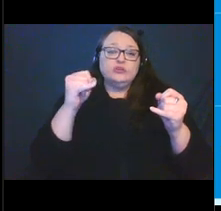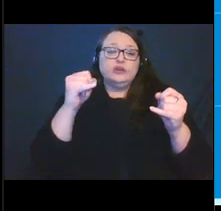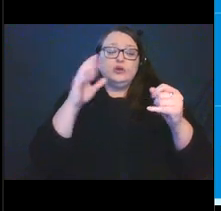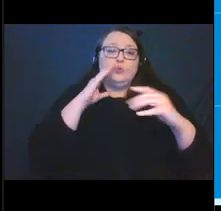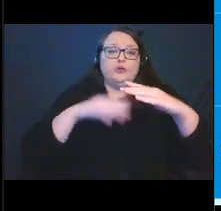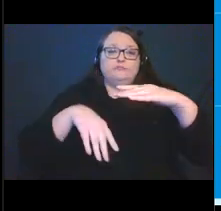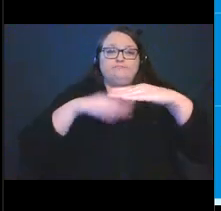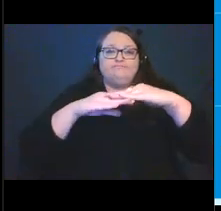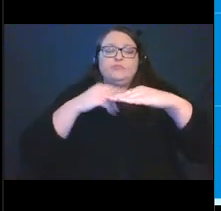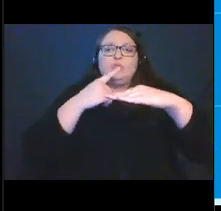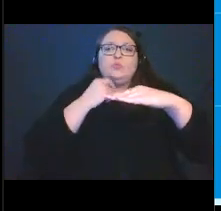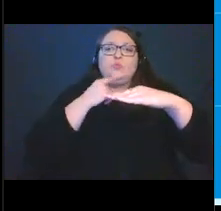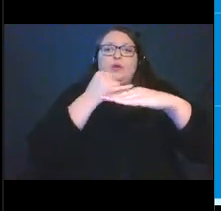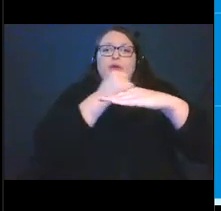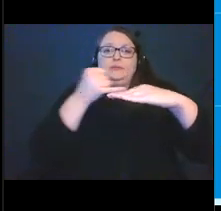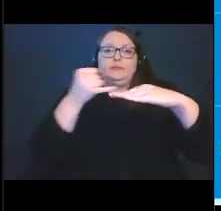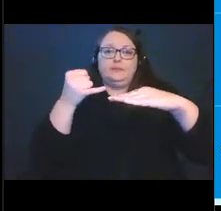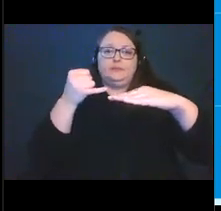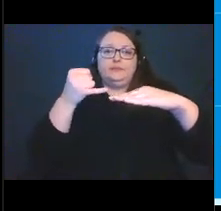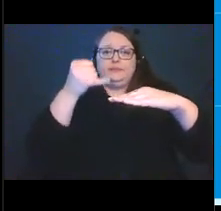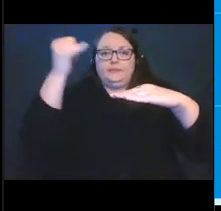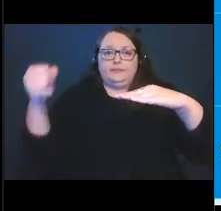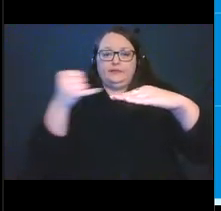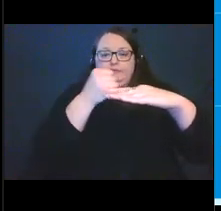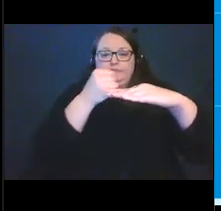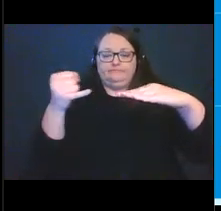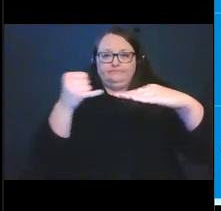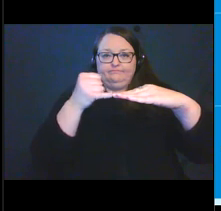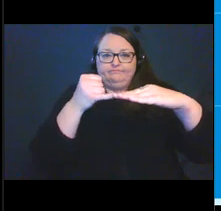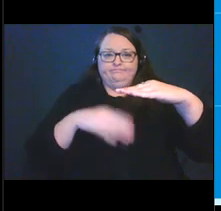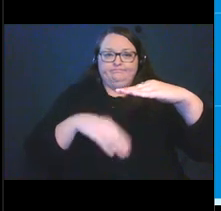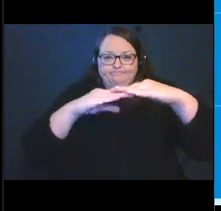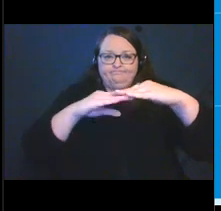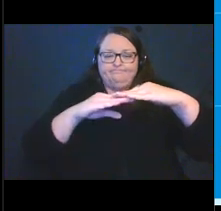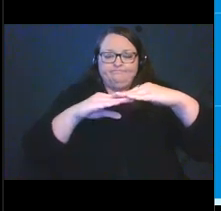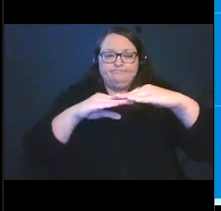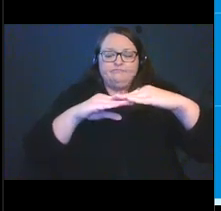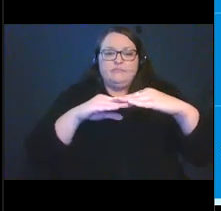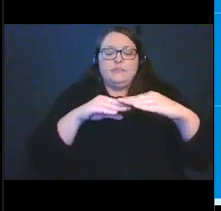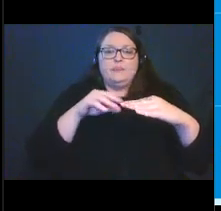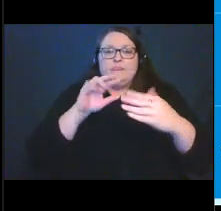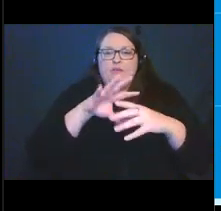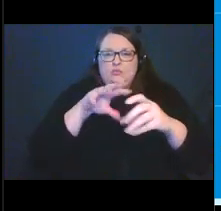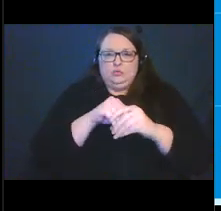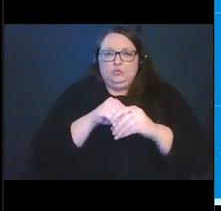for that lower acclimation overall that those “at greater” risk populations have, but it also stays